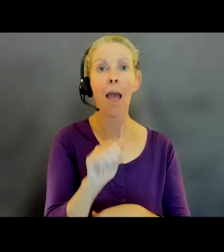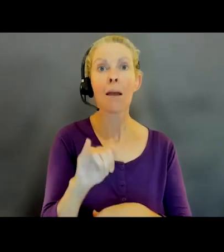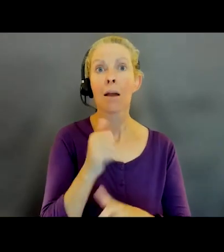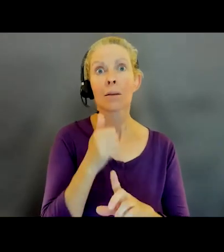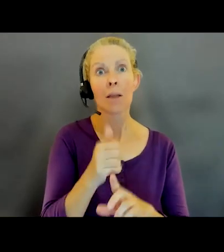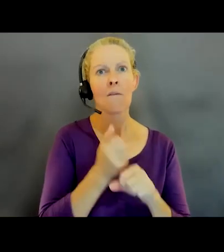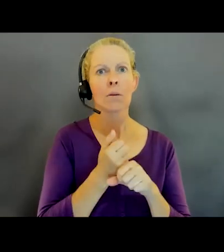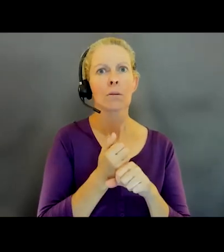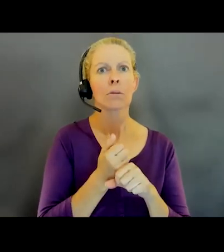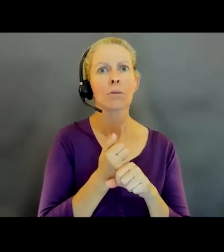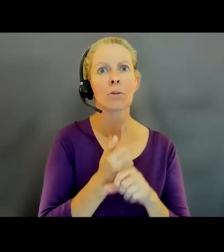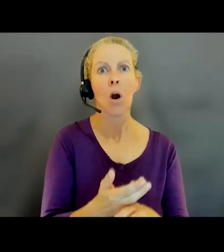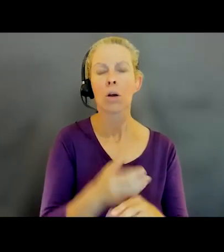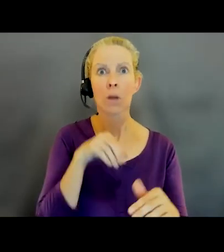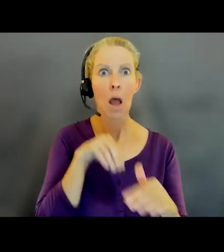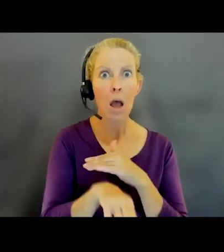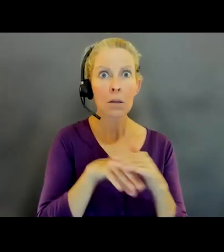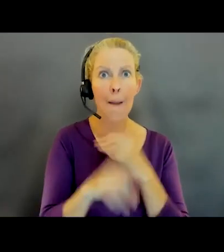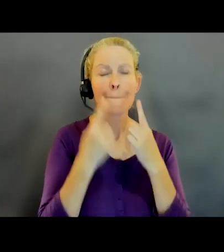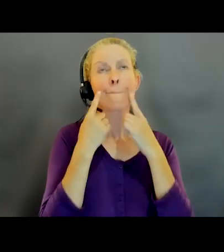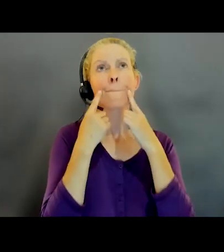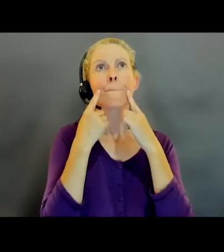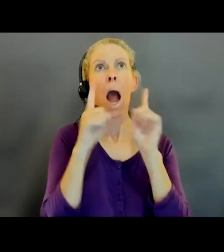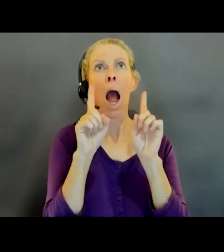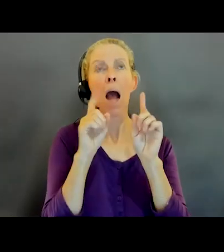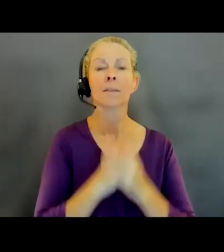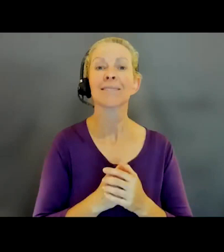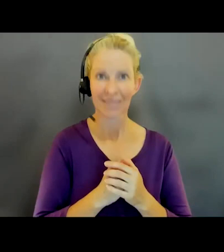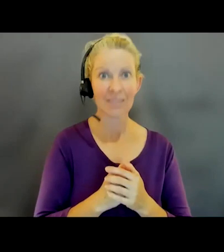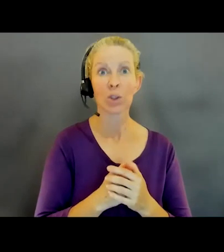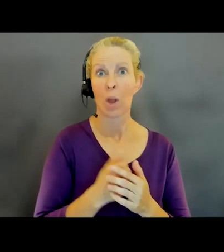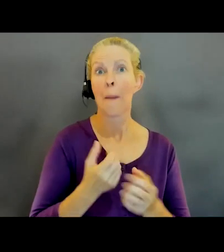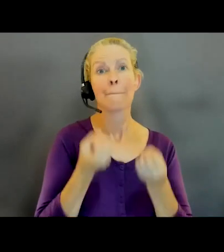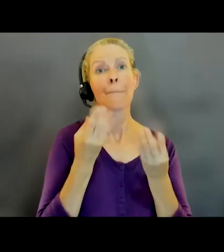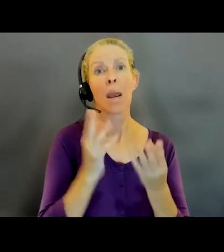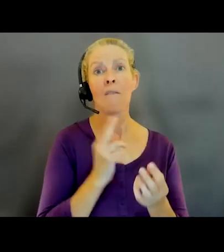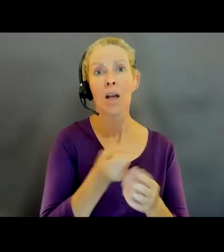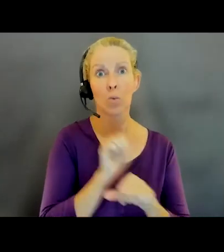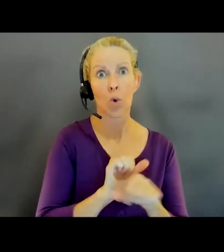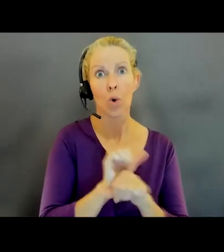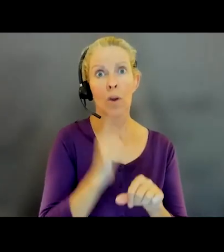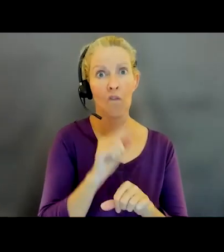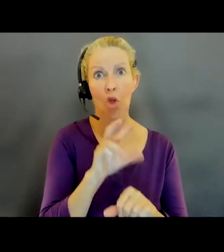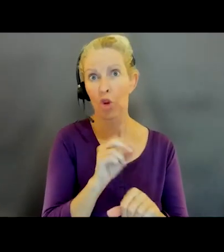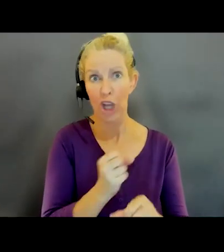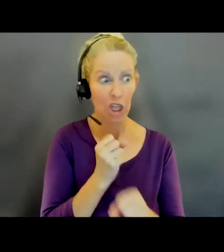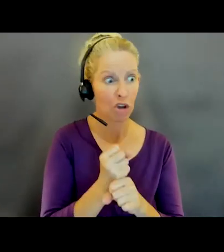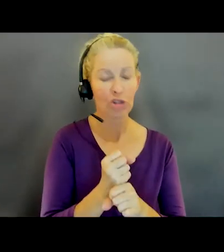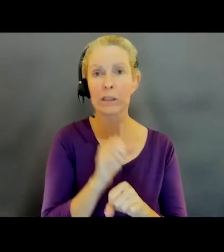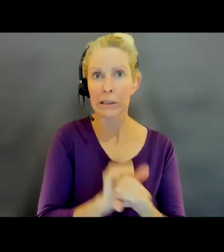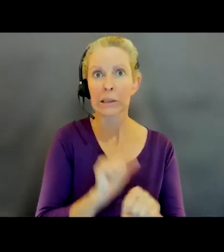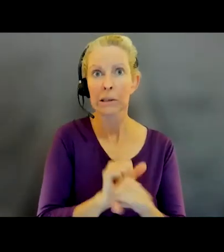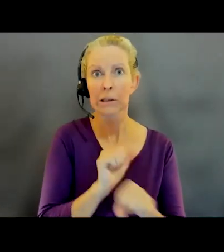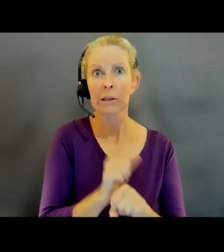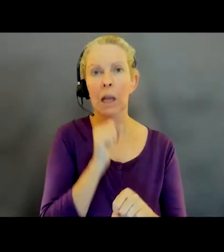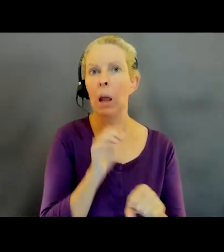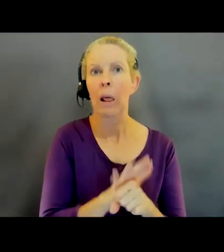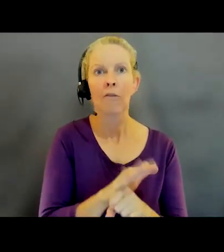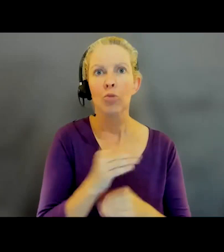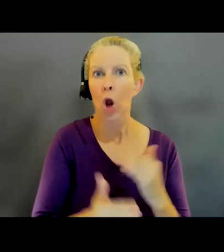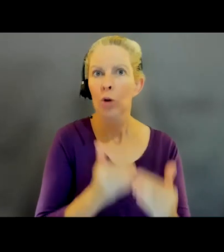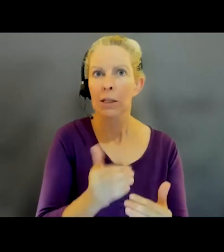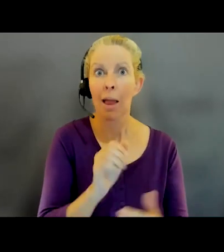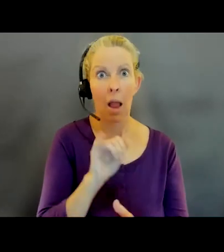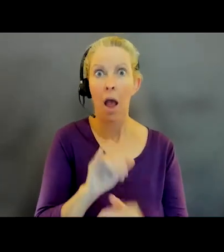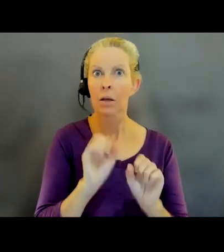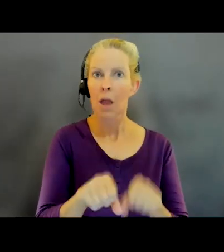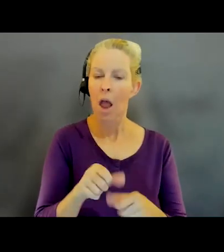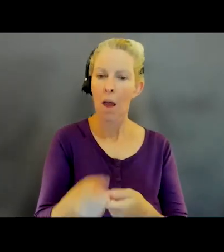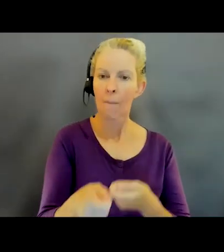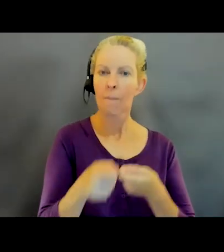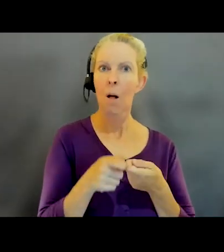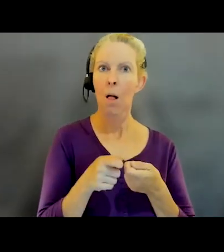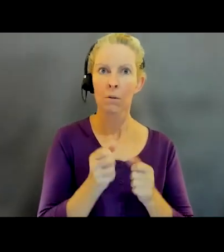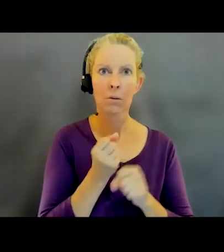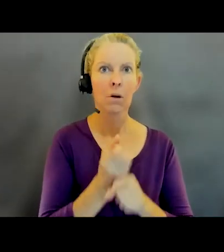working on for over three decades and haven't made near the progress that we wanted. So, with that,